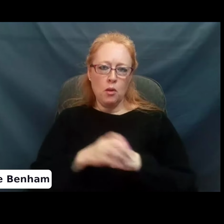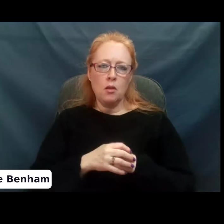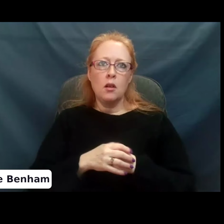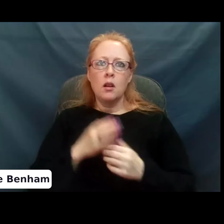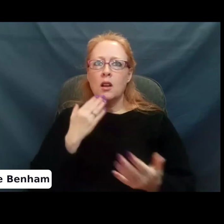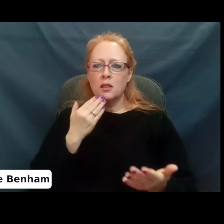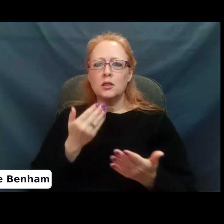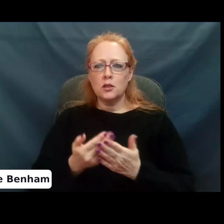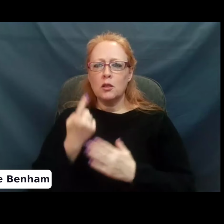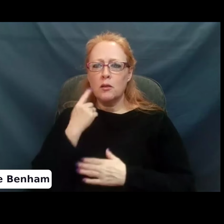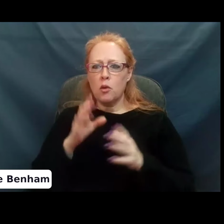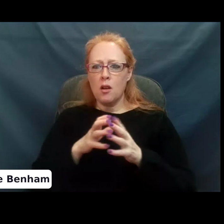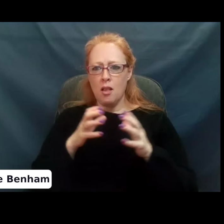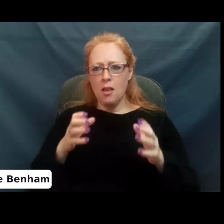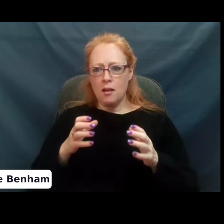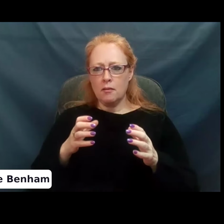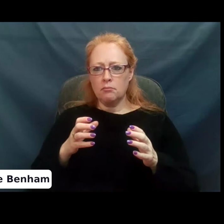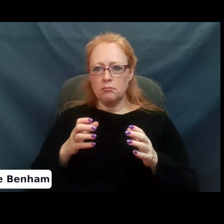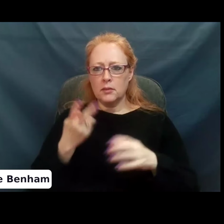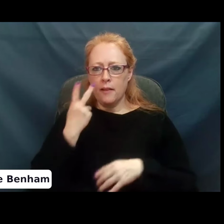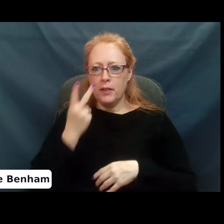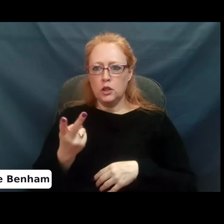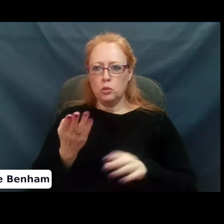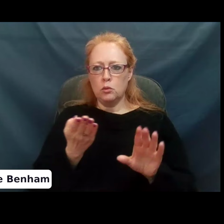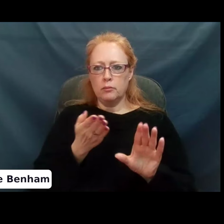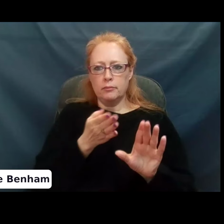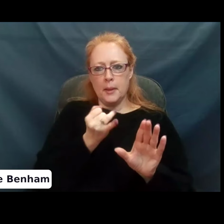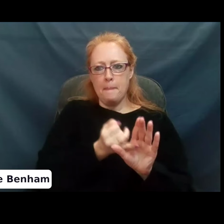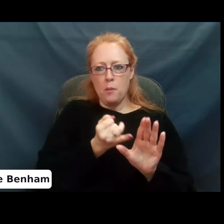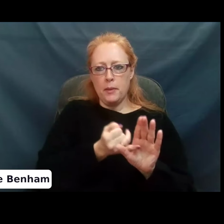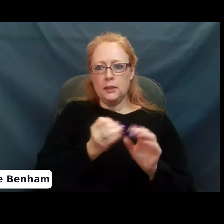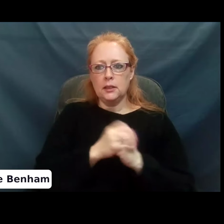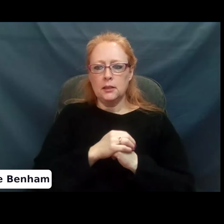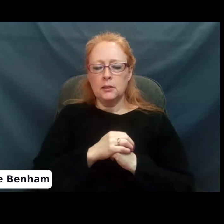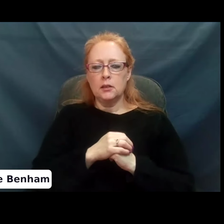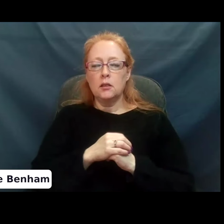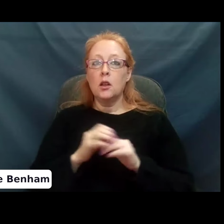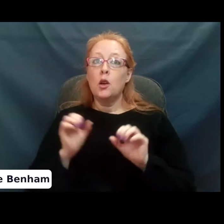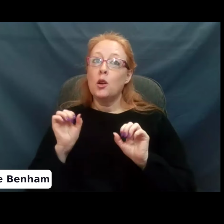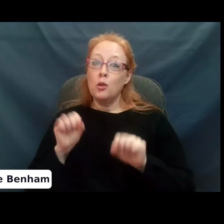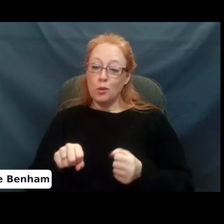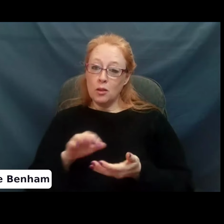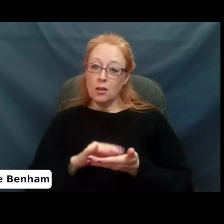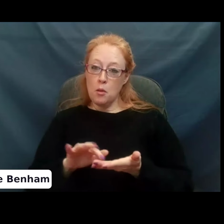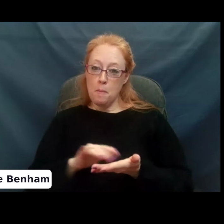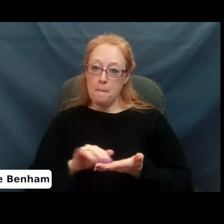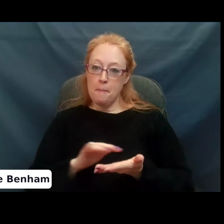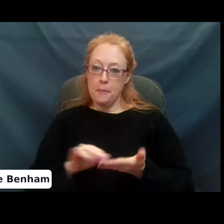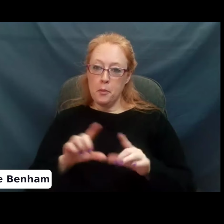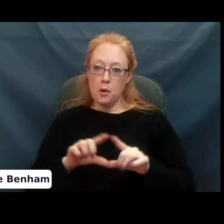Angie: What what I will say the cards are not terrible. They are pretty decent for a lot of visual impairments.